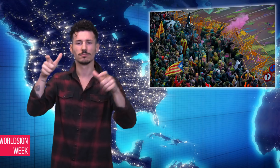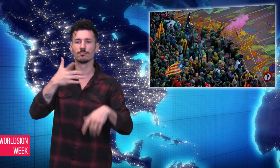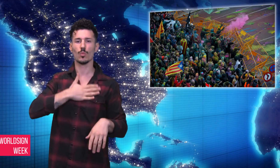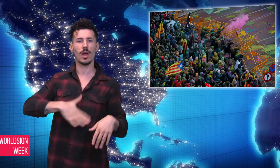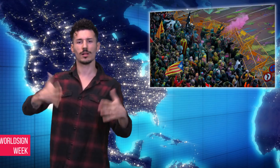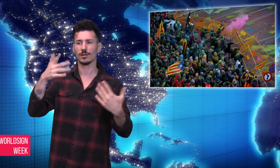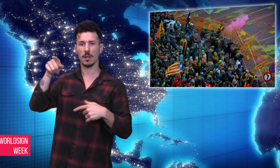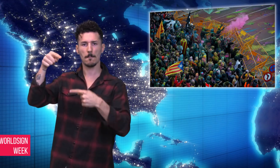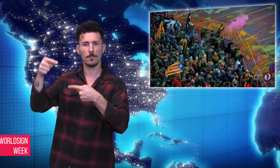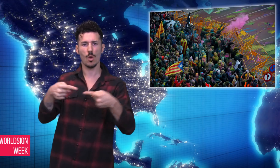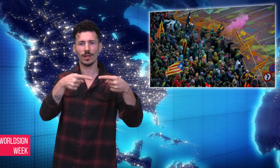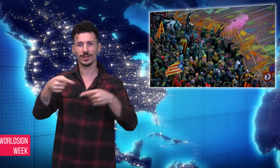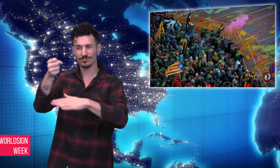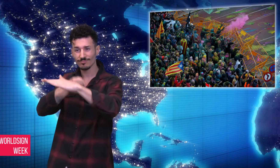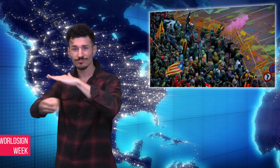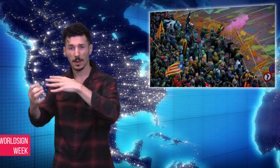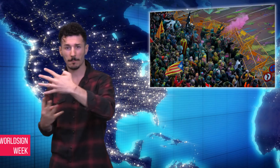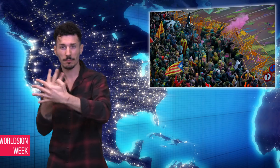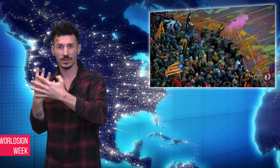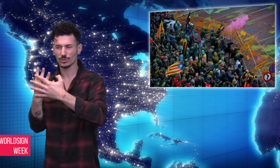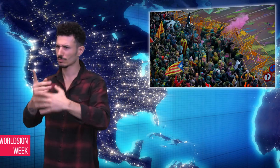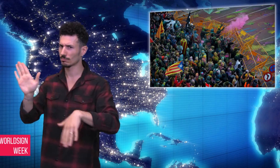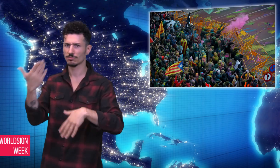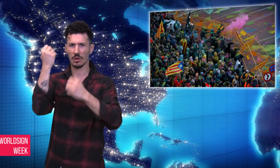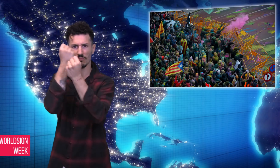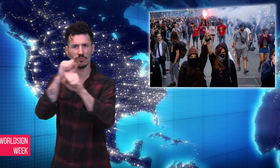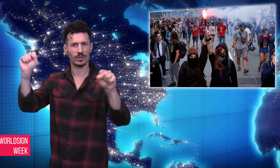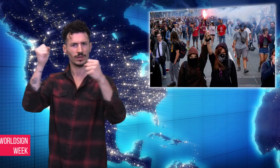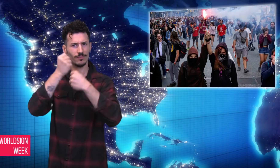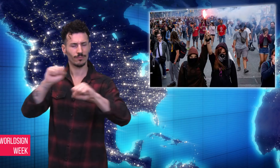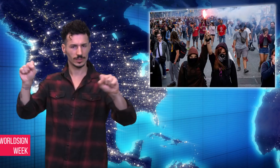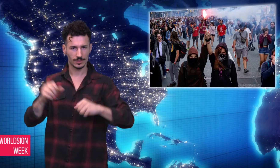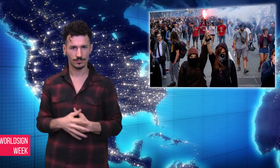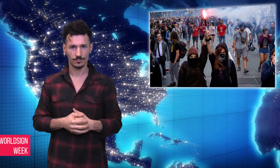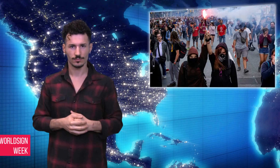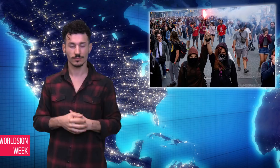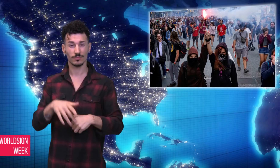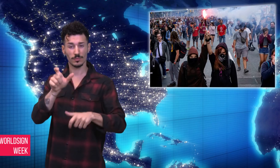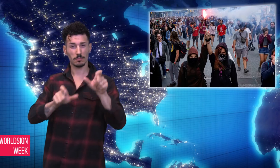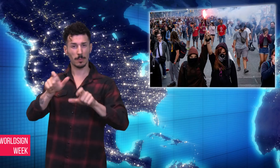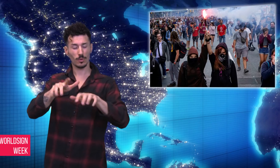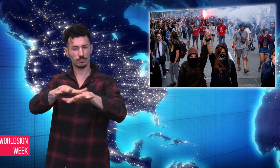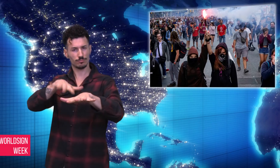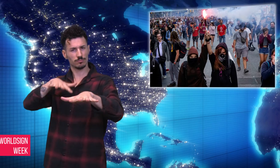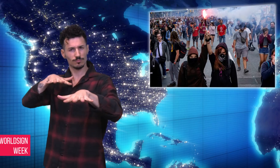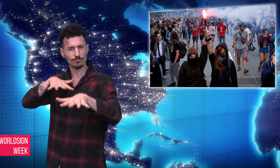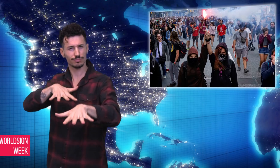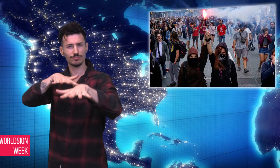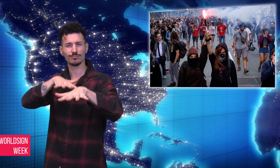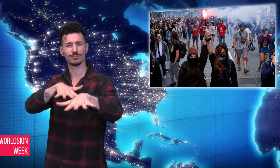Spain. People marched in large numbers in Barcelona with messages